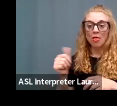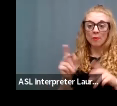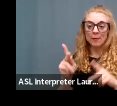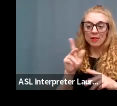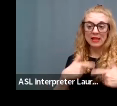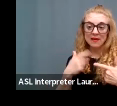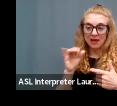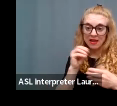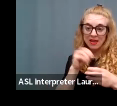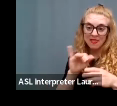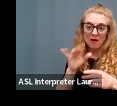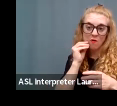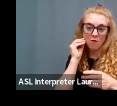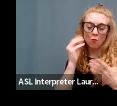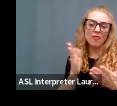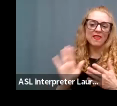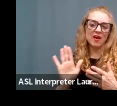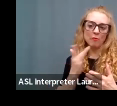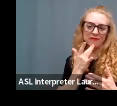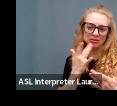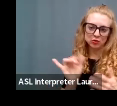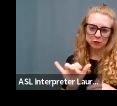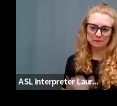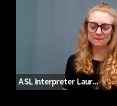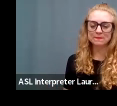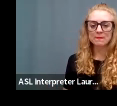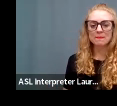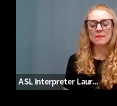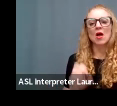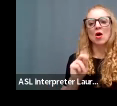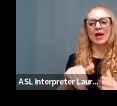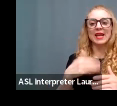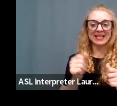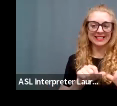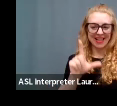we actually take that into consideration okay can we move to the next slide which should say plan